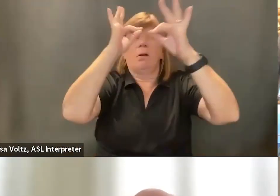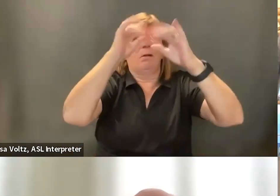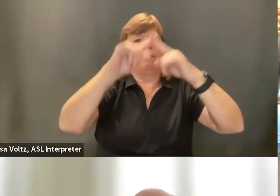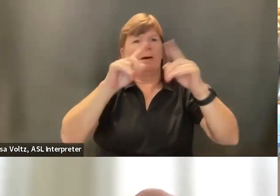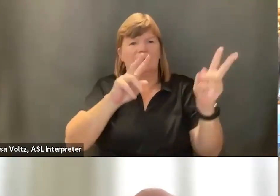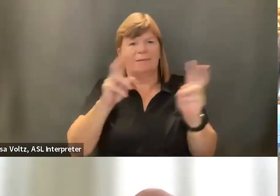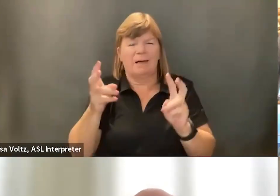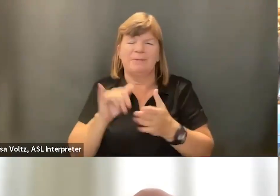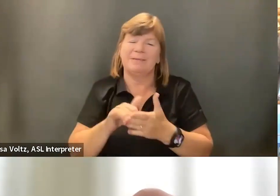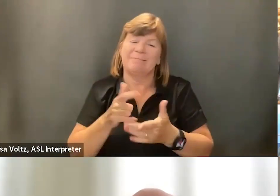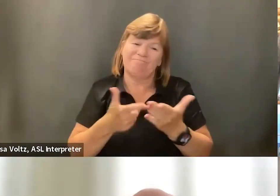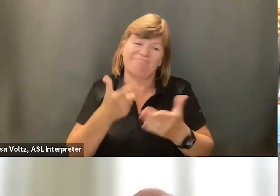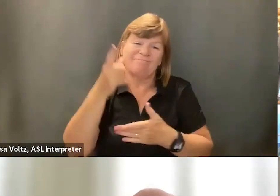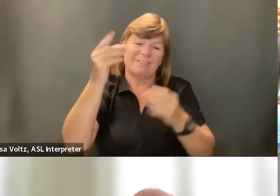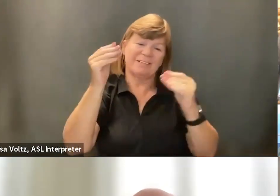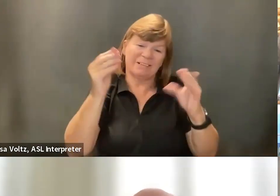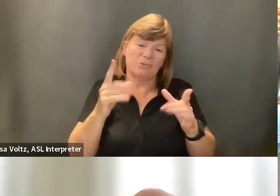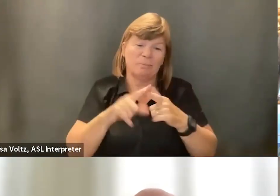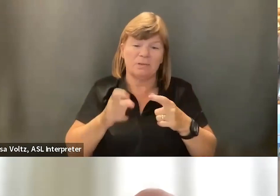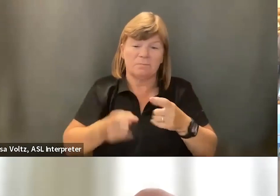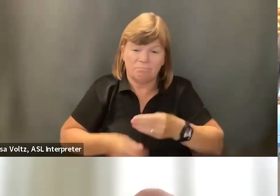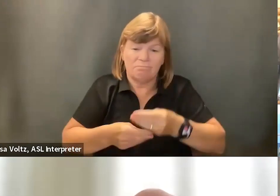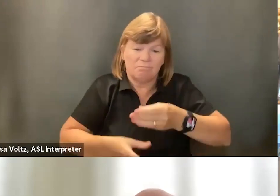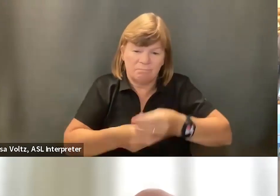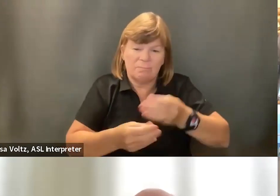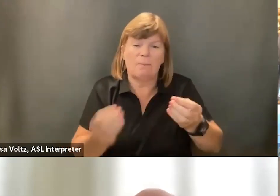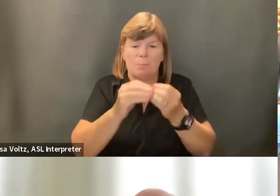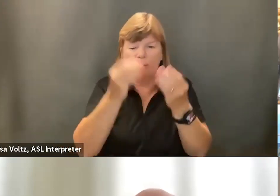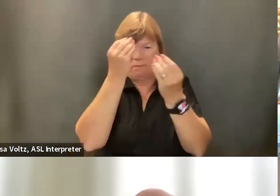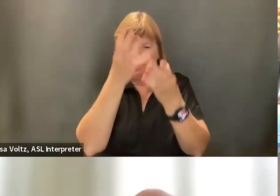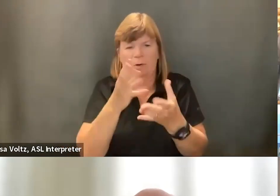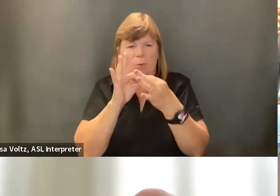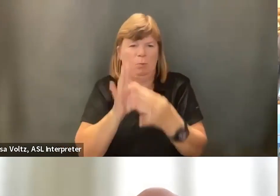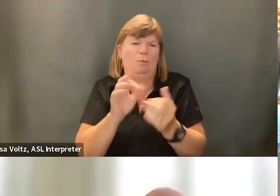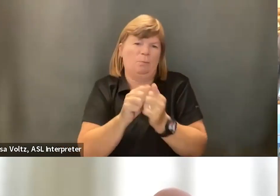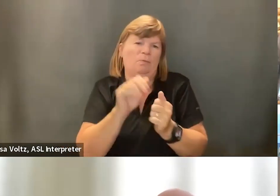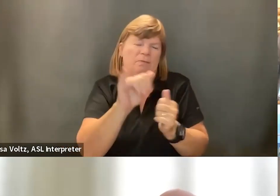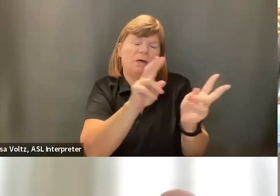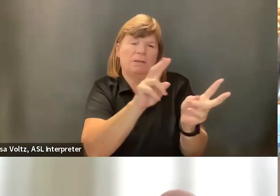teacher to provide more information about that particular particular topic and and